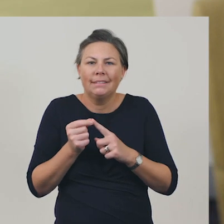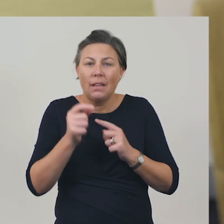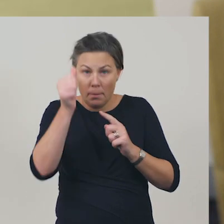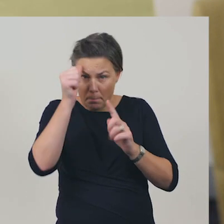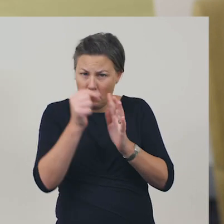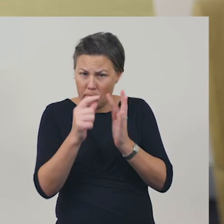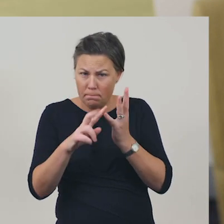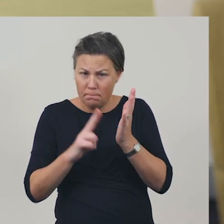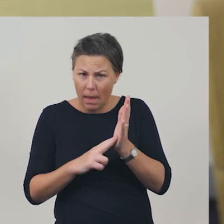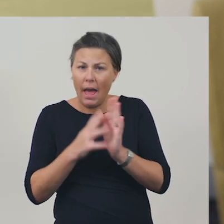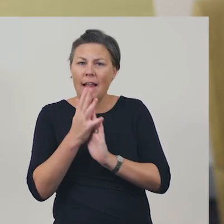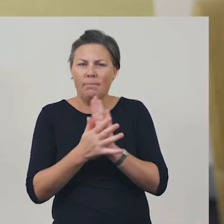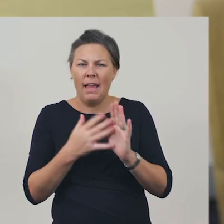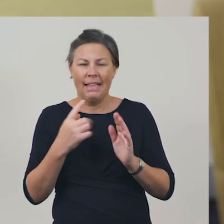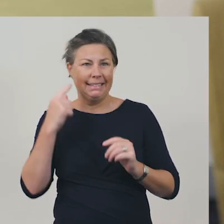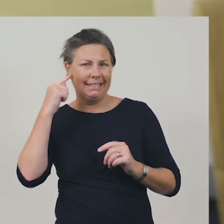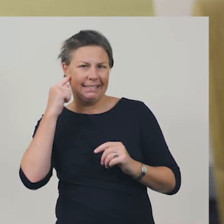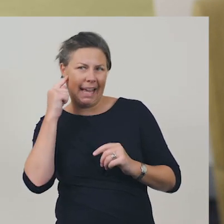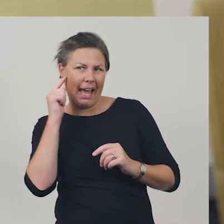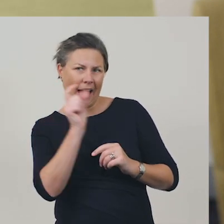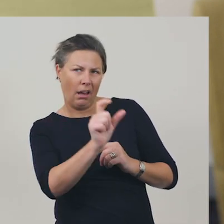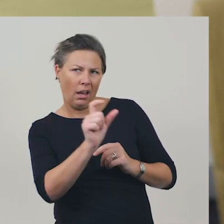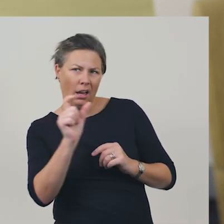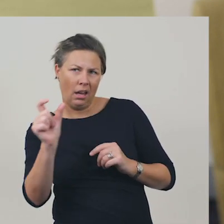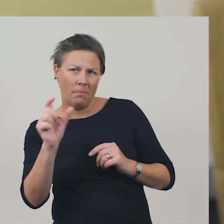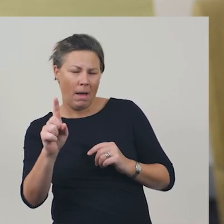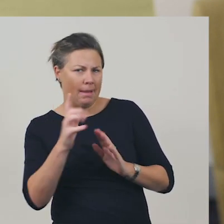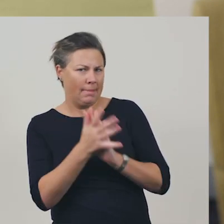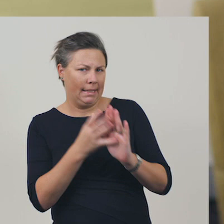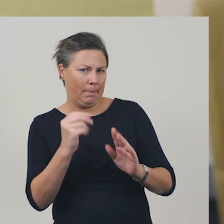but have different meanings. One of my favourite puns is,